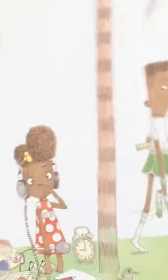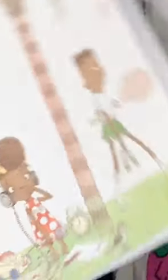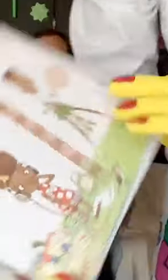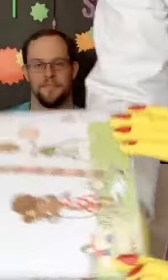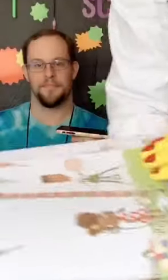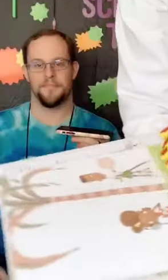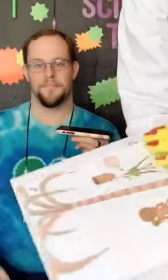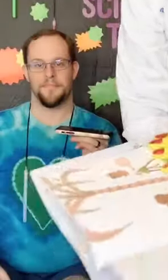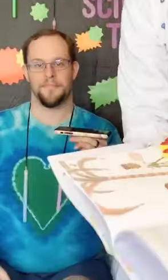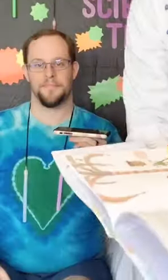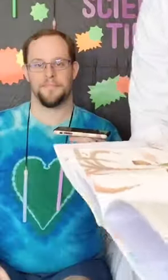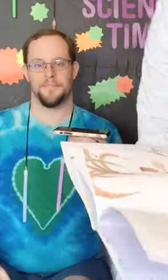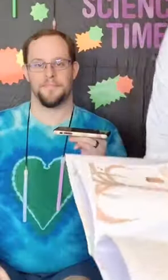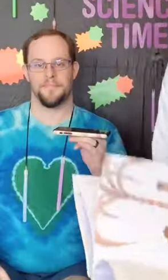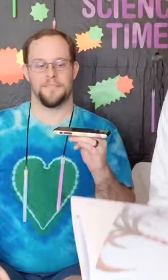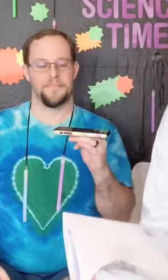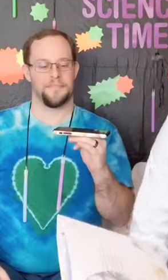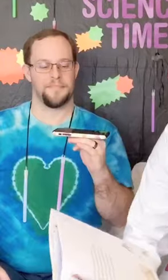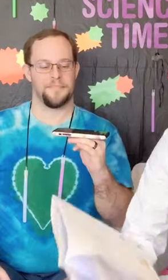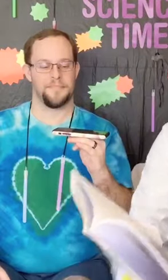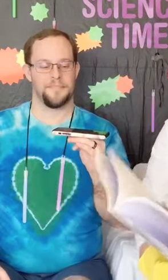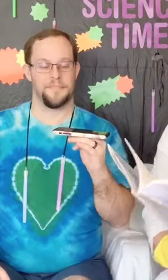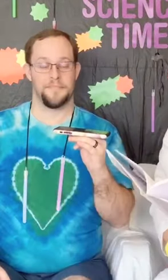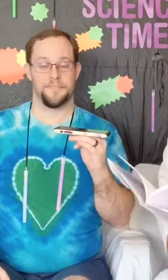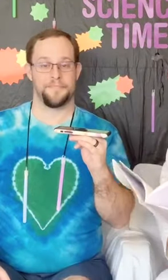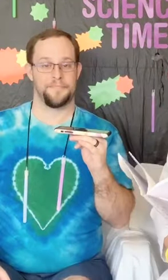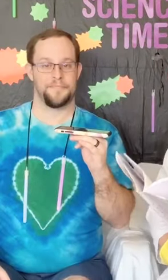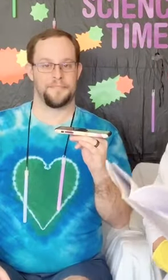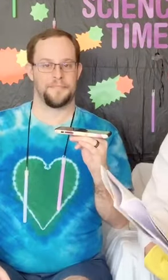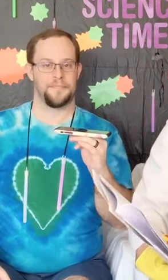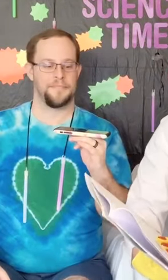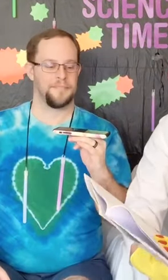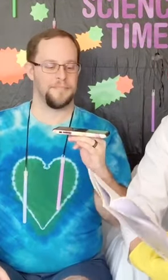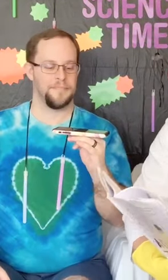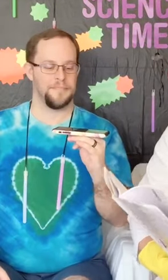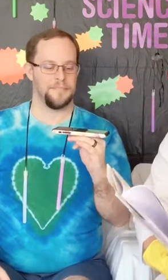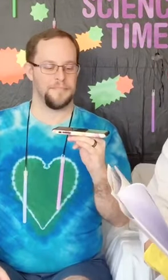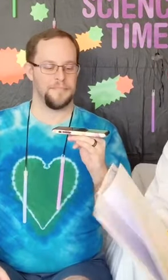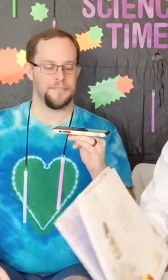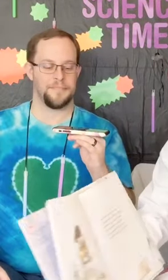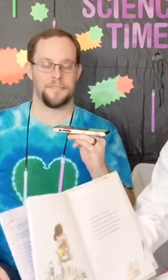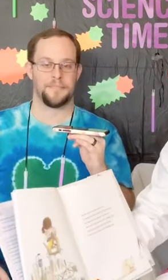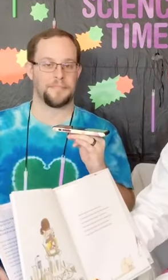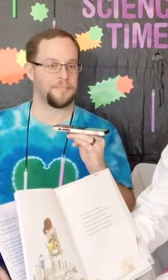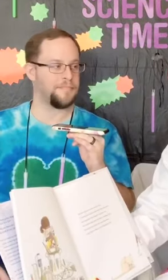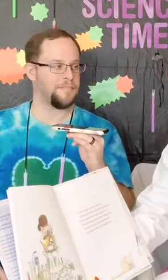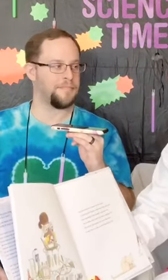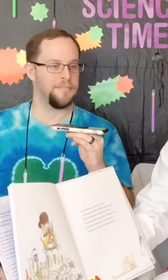Maybe we'll find out! Let's see. Ada did research to learn all she could